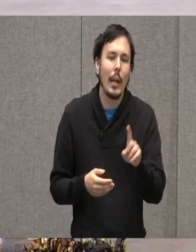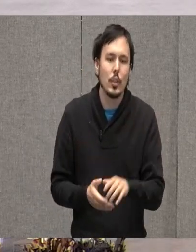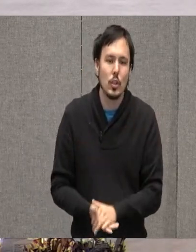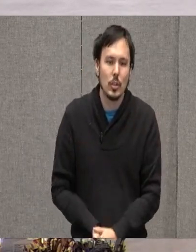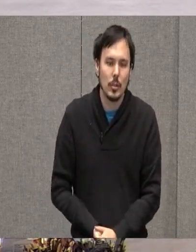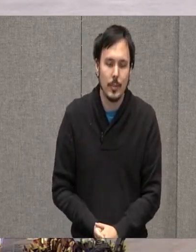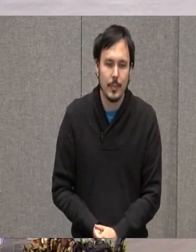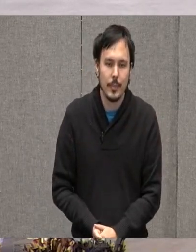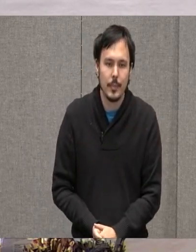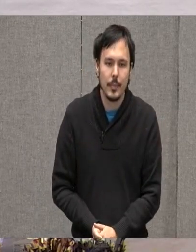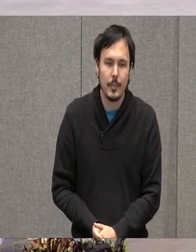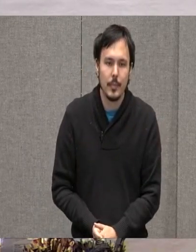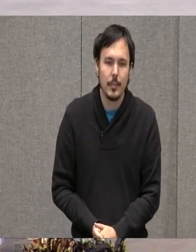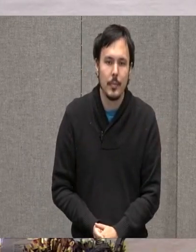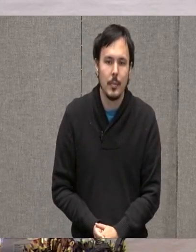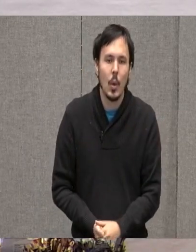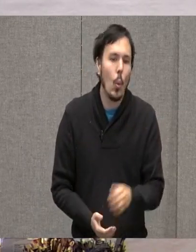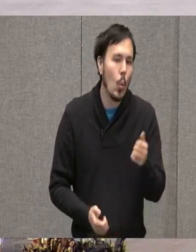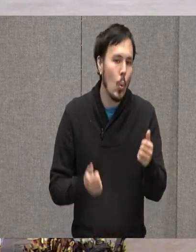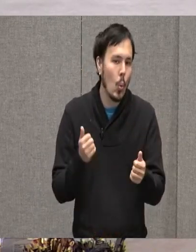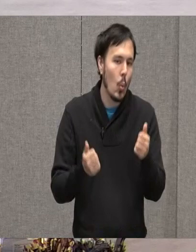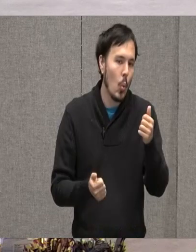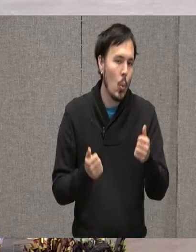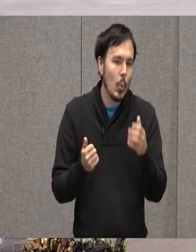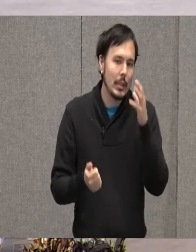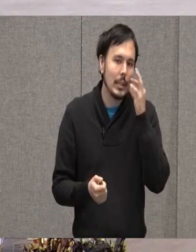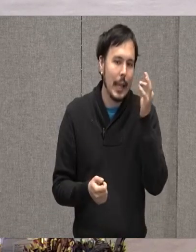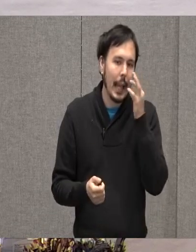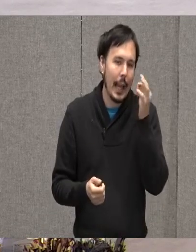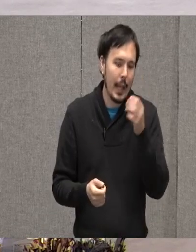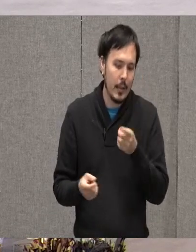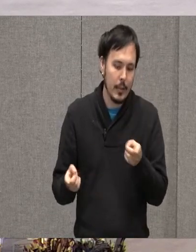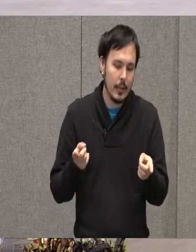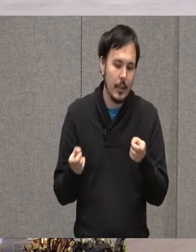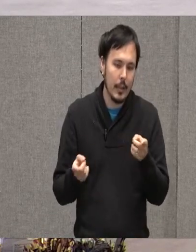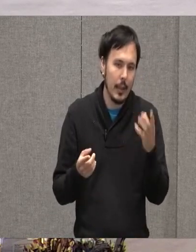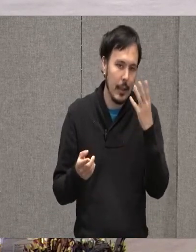which cat sleeps longer and then how much longer.